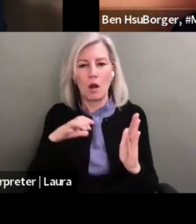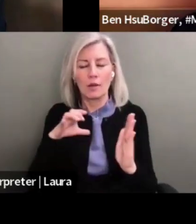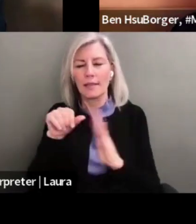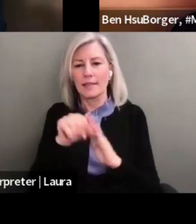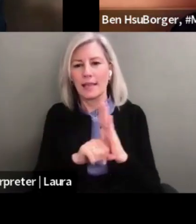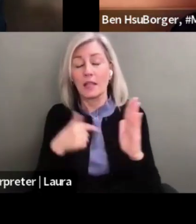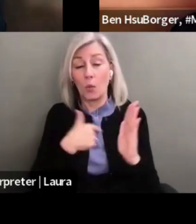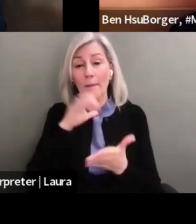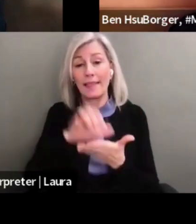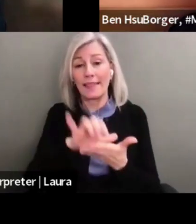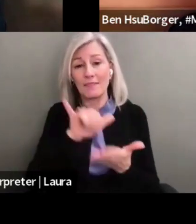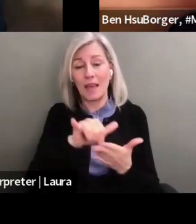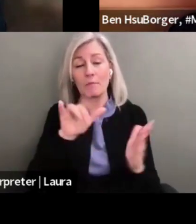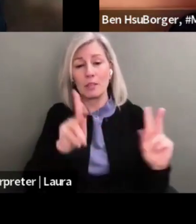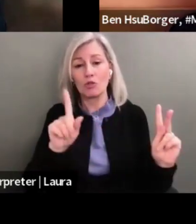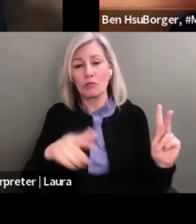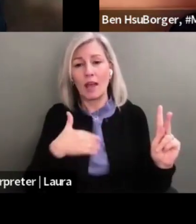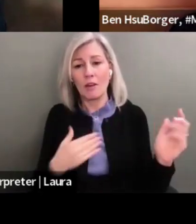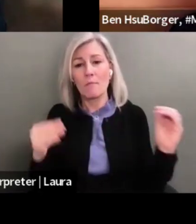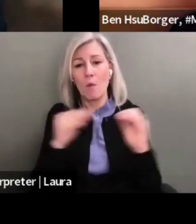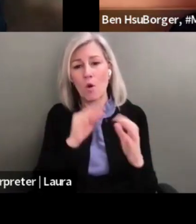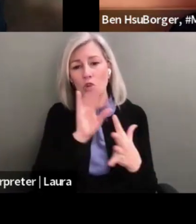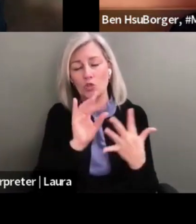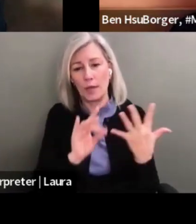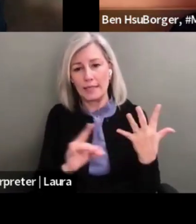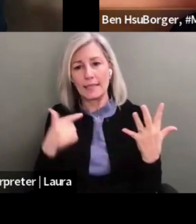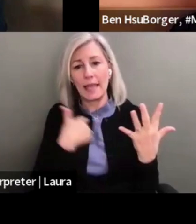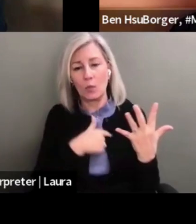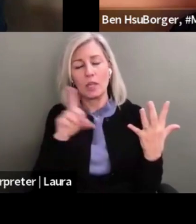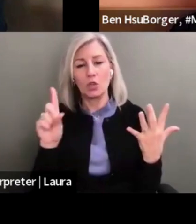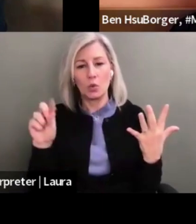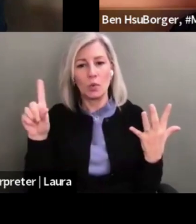fiscal, but if we don't opt into them, we are missing a huge opportunity